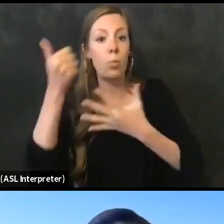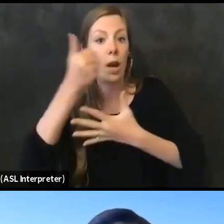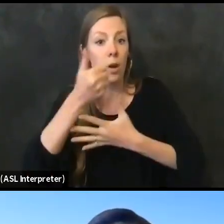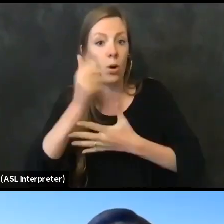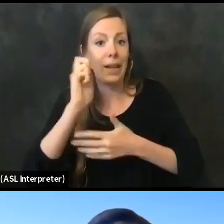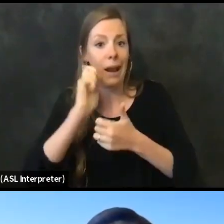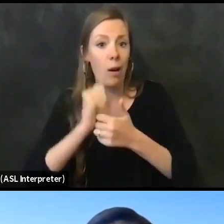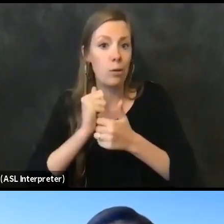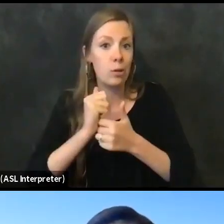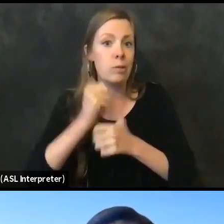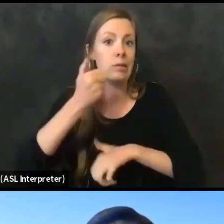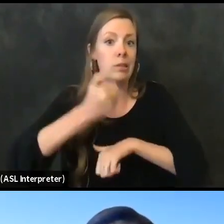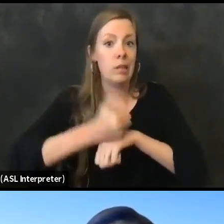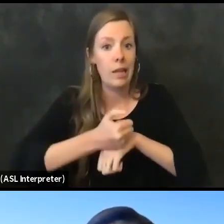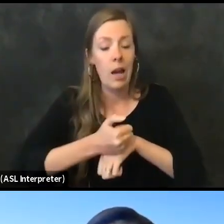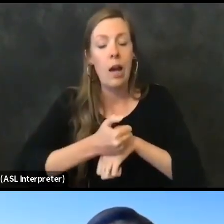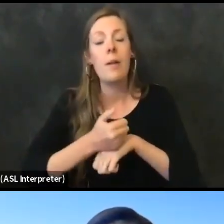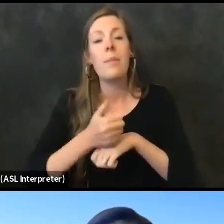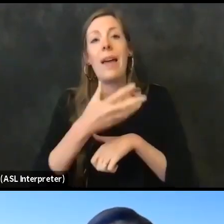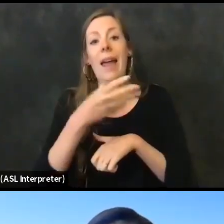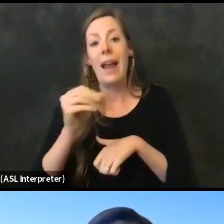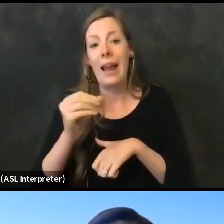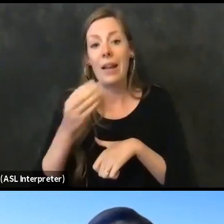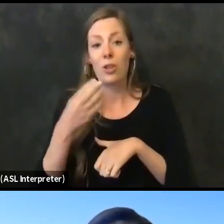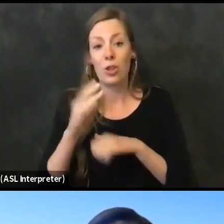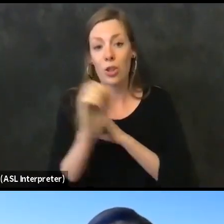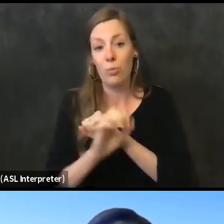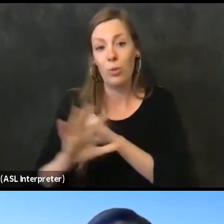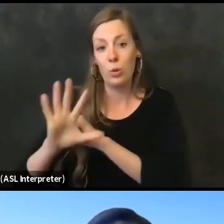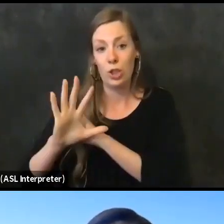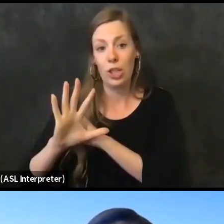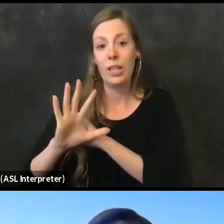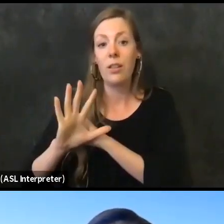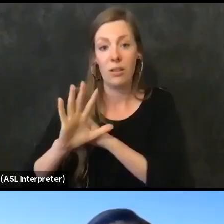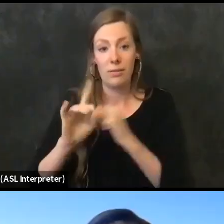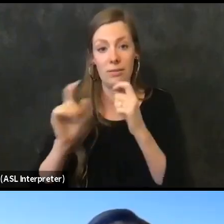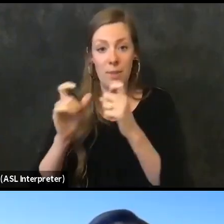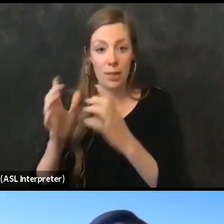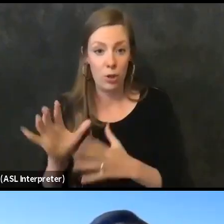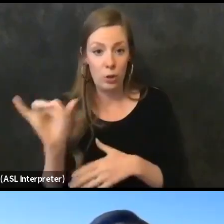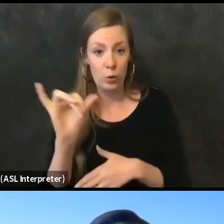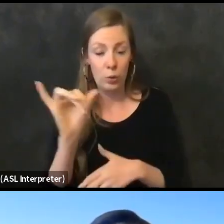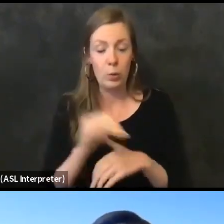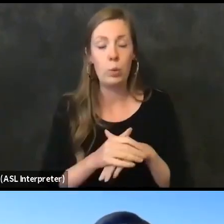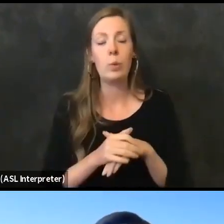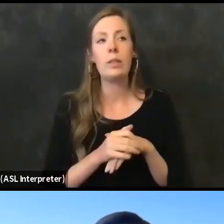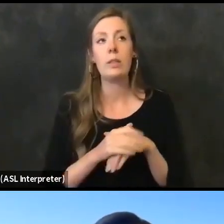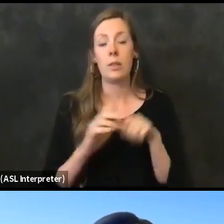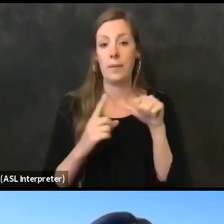the third party administrator, as well as other issues that I'll go over briefly. So the first thing is, is that a lot of